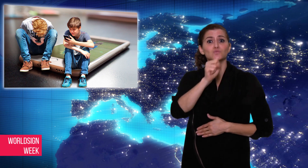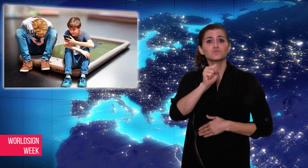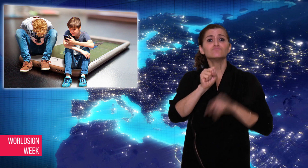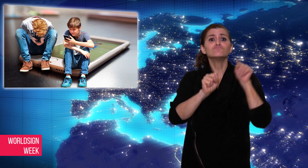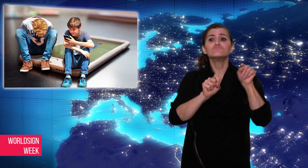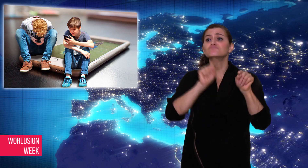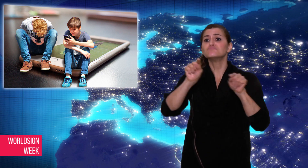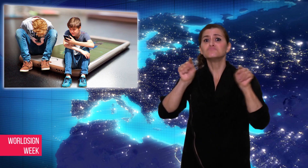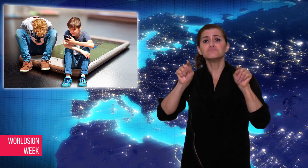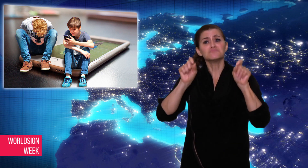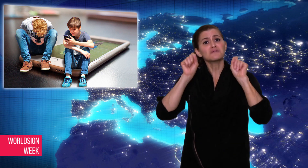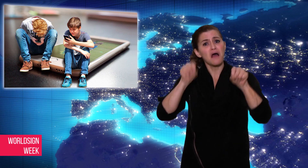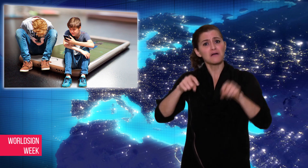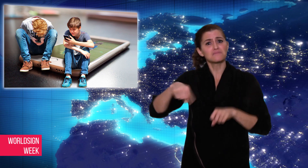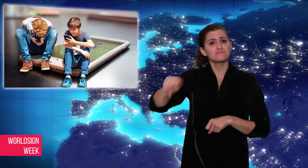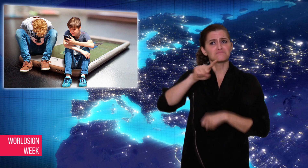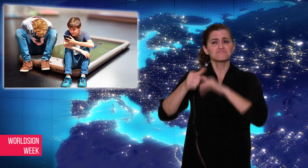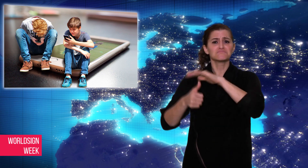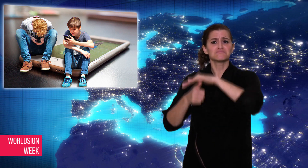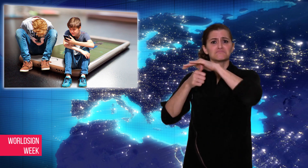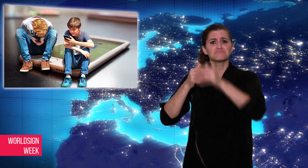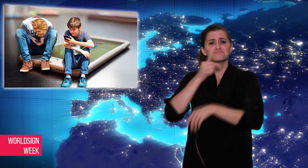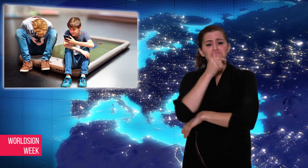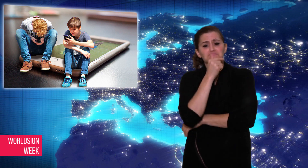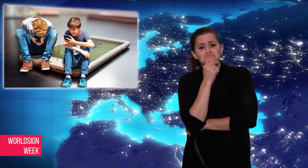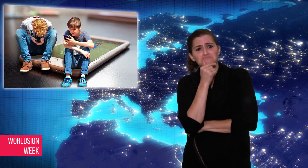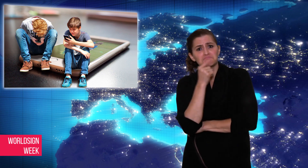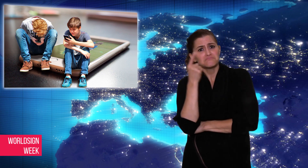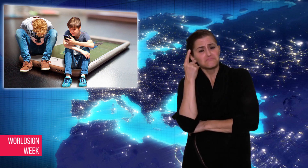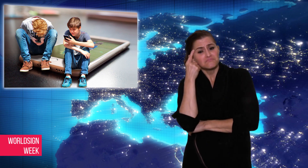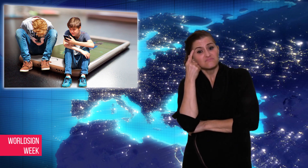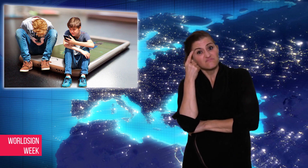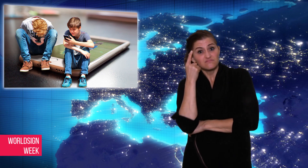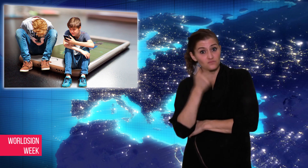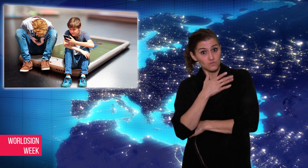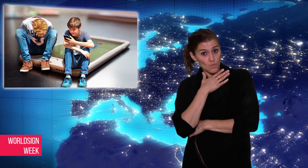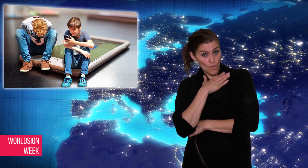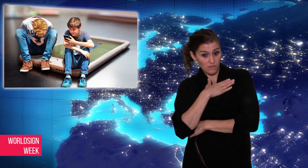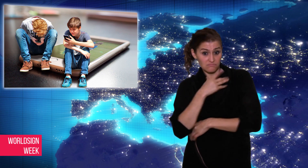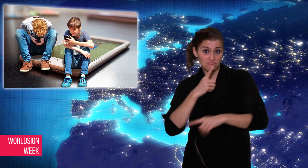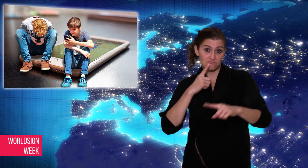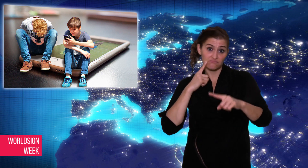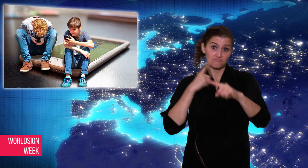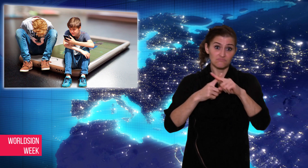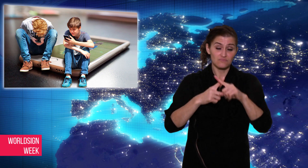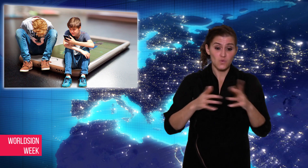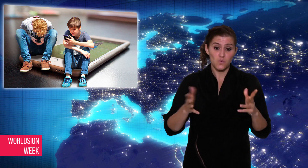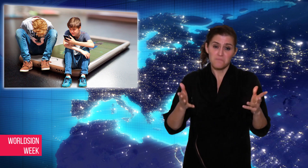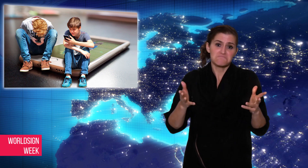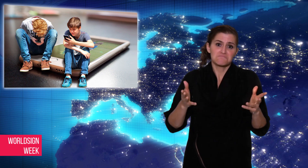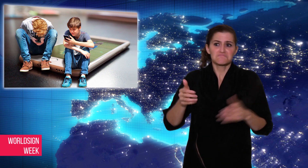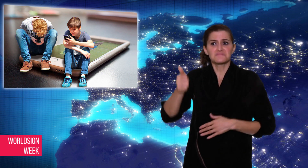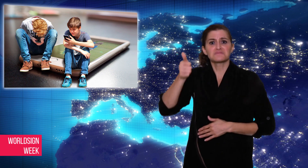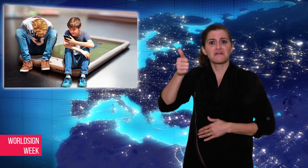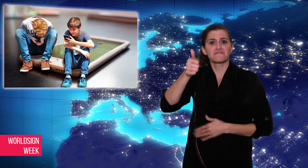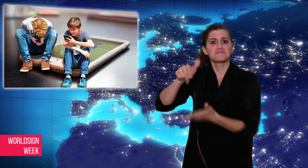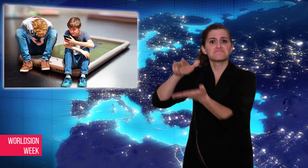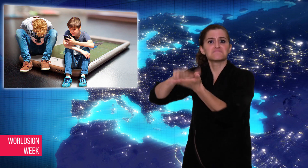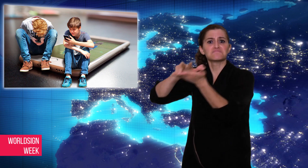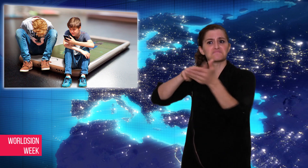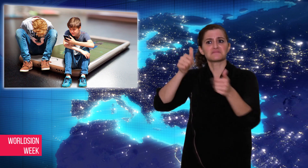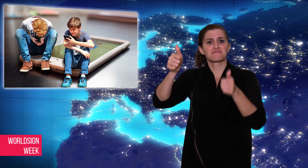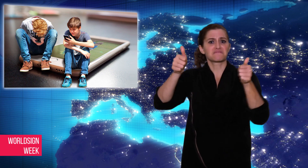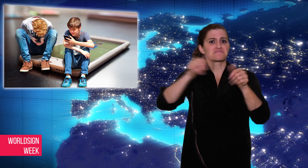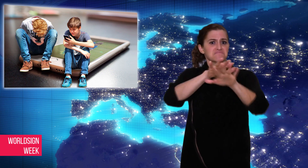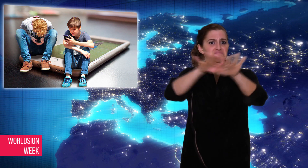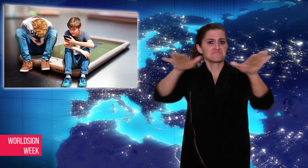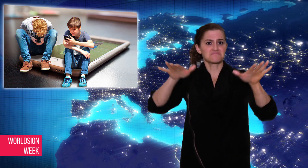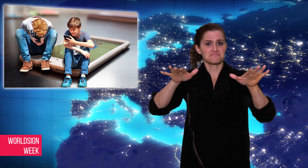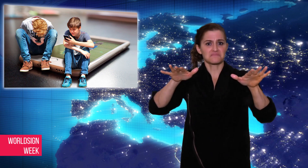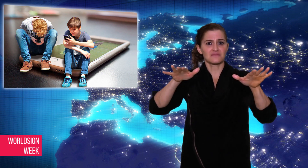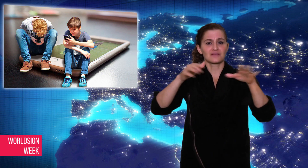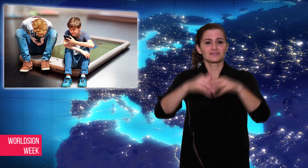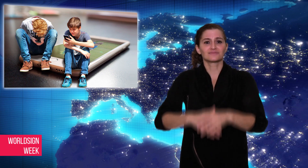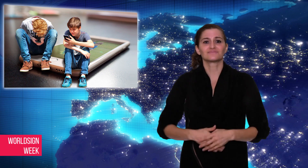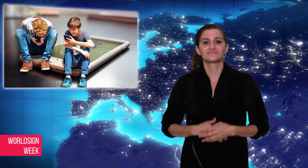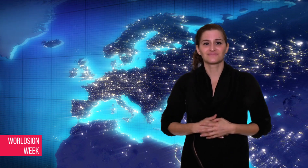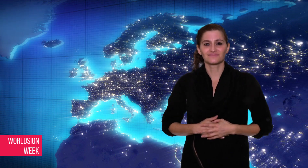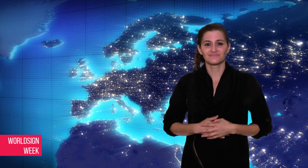implementing the same ban.